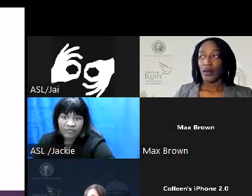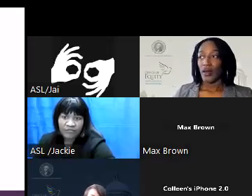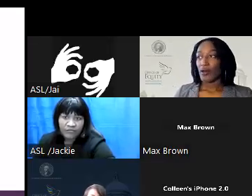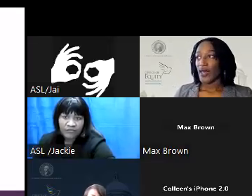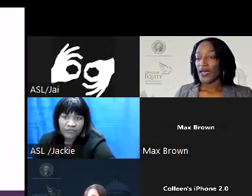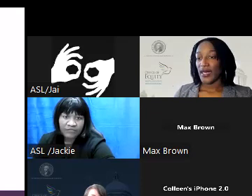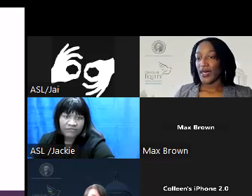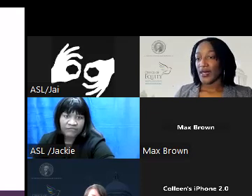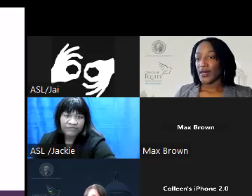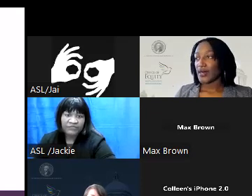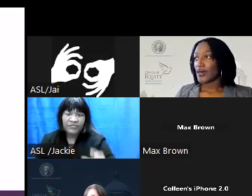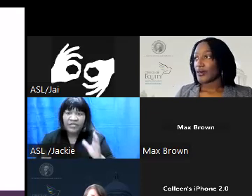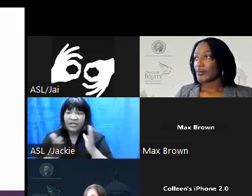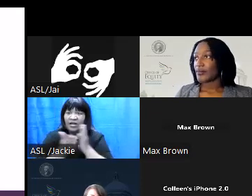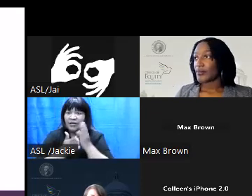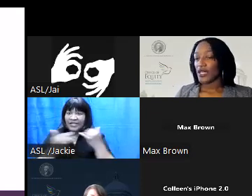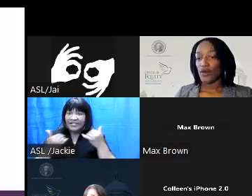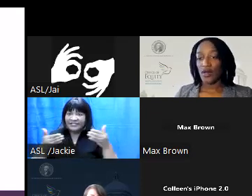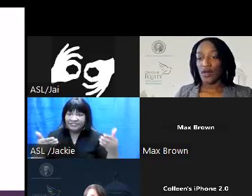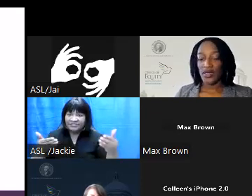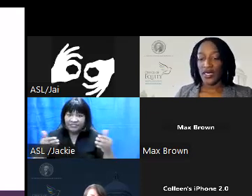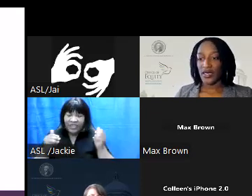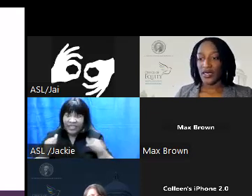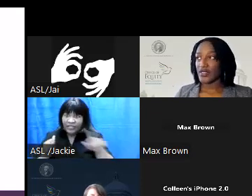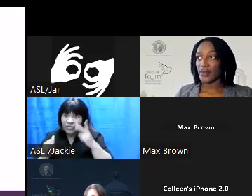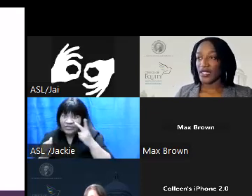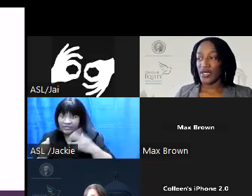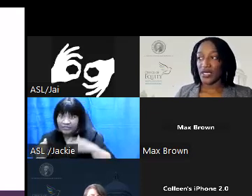All right. And can you all see my screen?